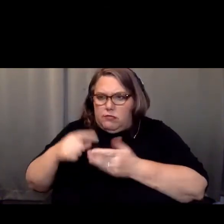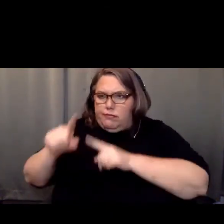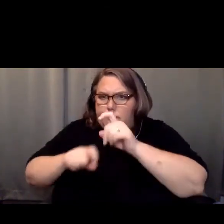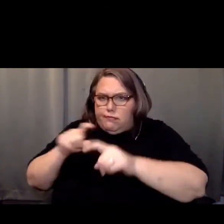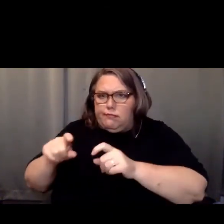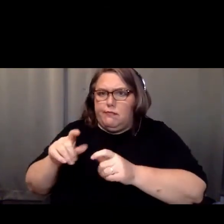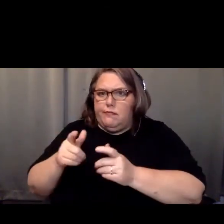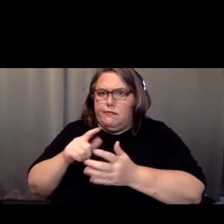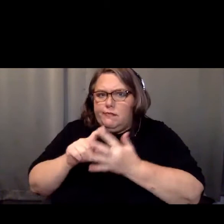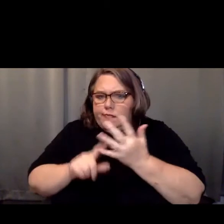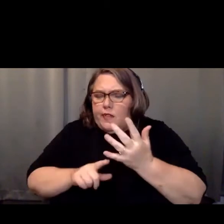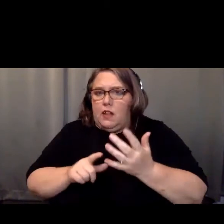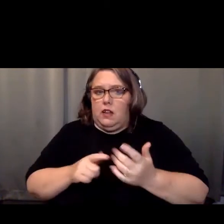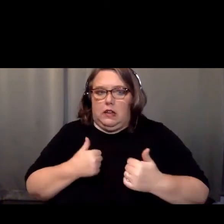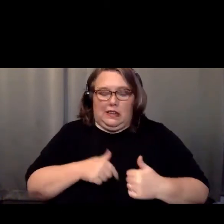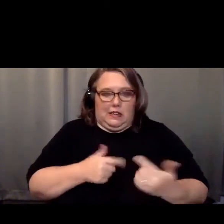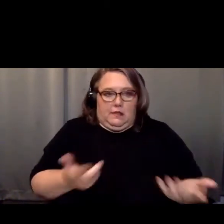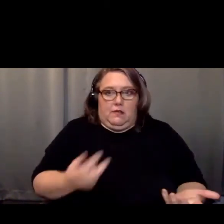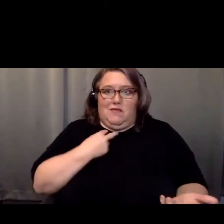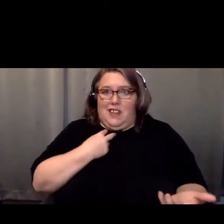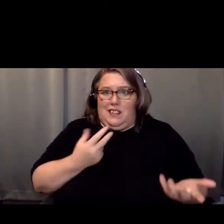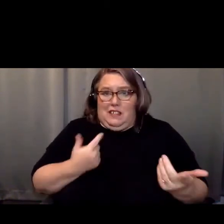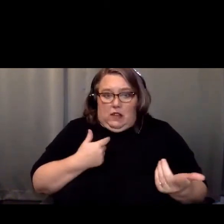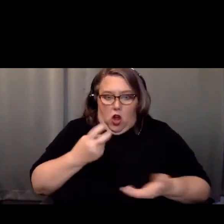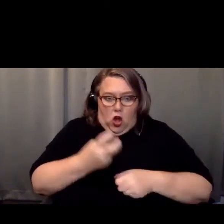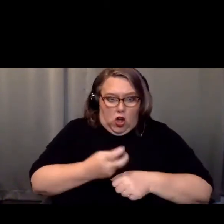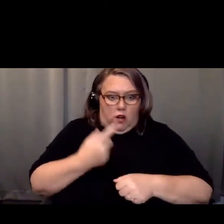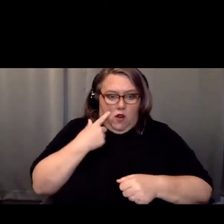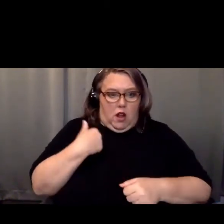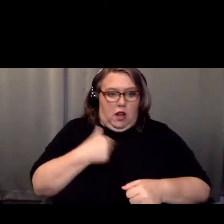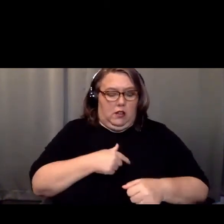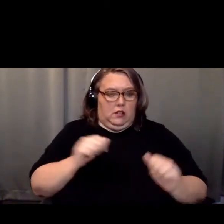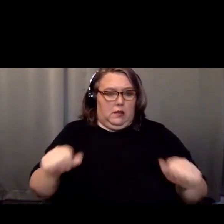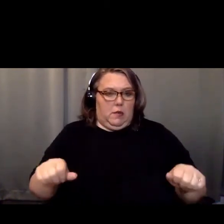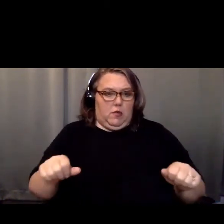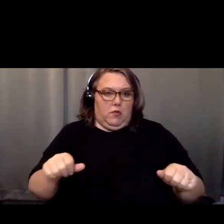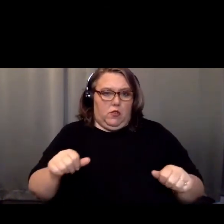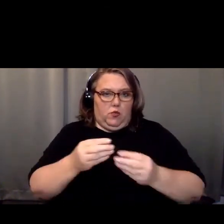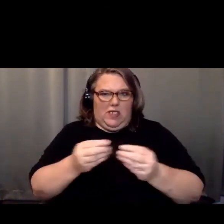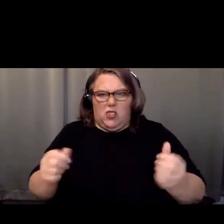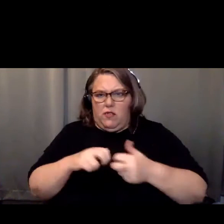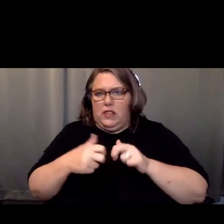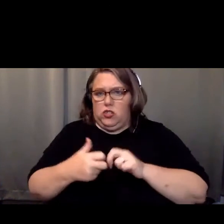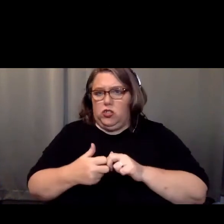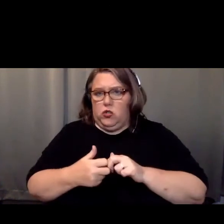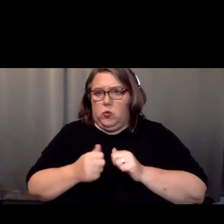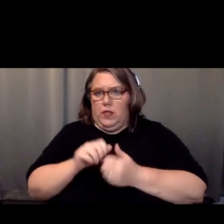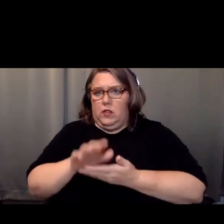it's a lot harder for us and it's a lot harder for us to be able to resolve the issue with the school.